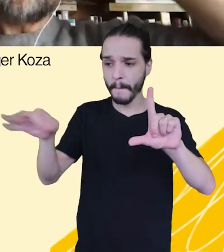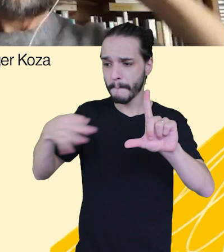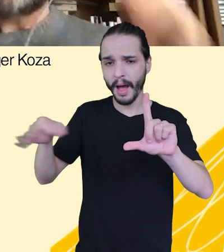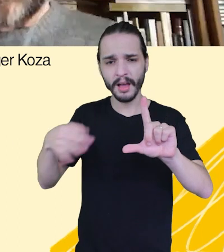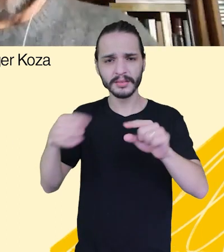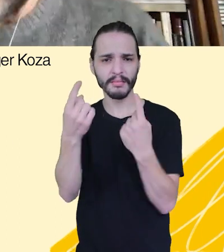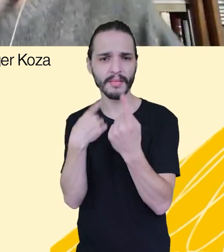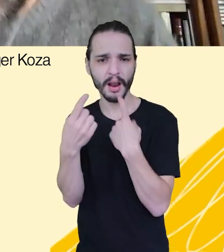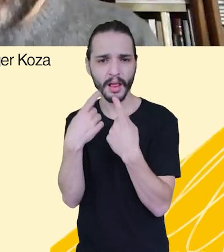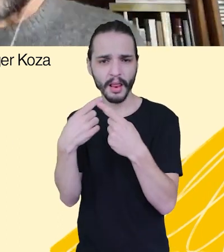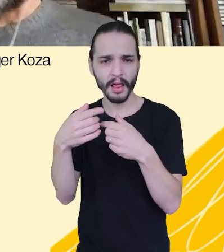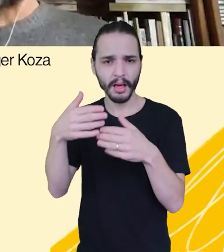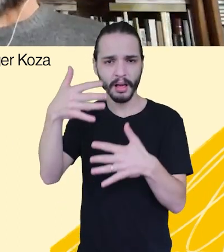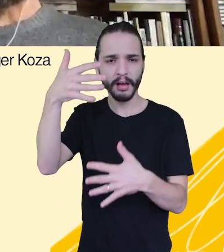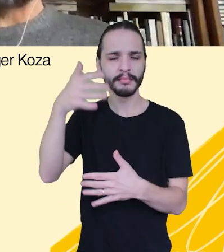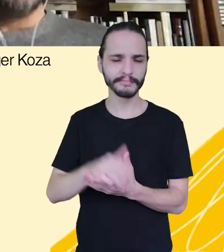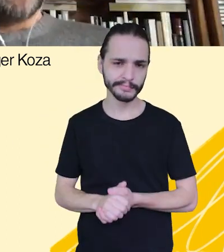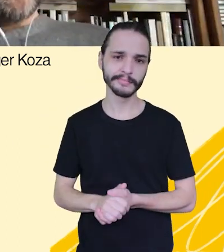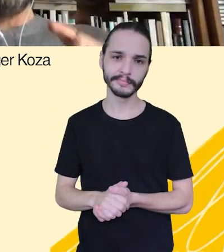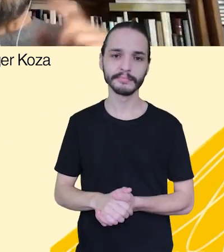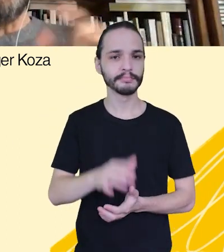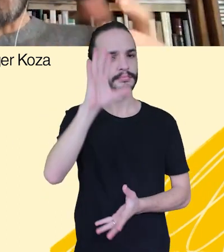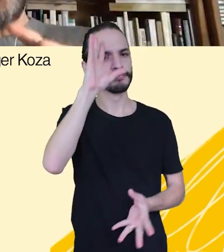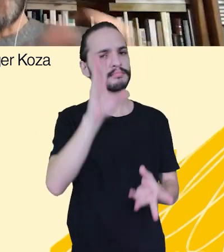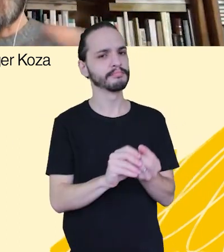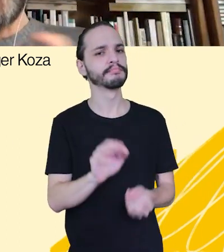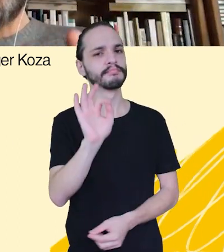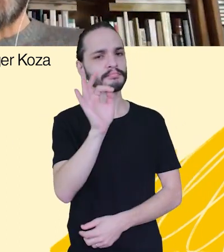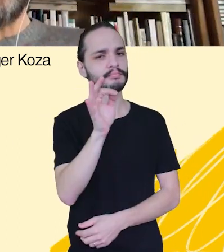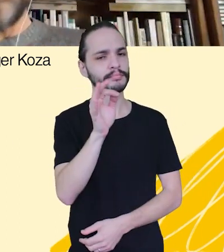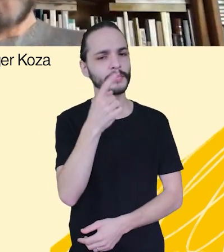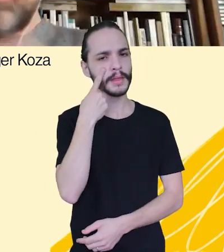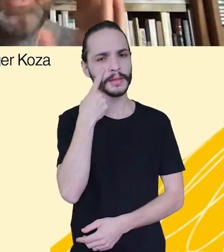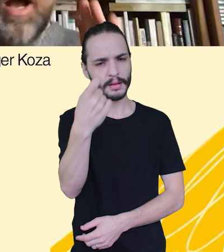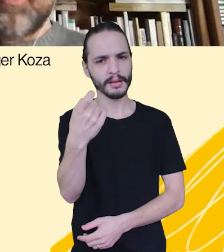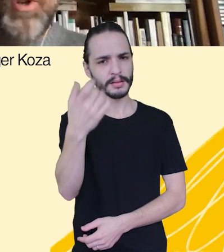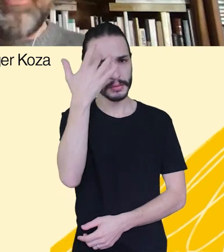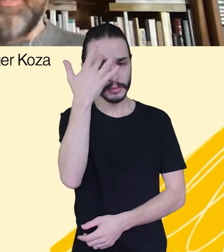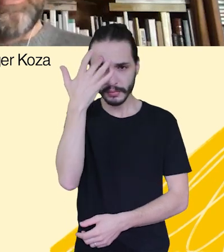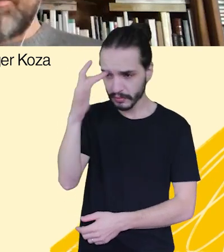I see. Very interesting. I don't know whether I make myself clear. - Yes absolutely.